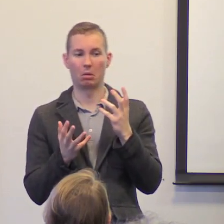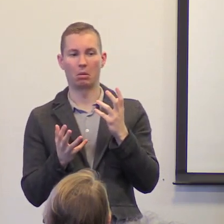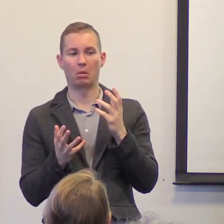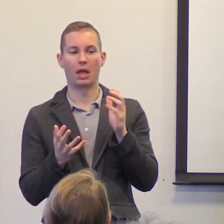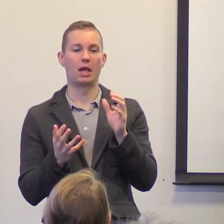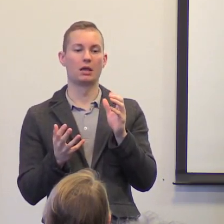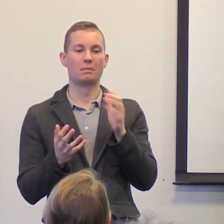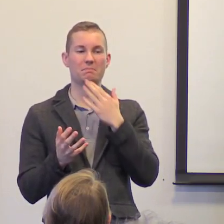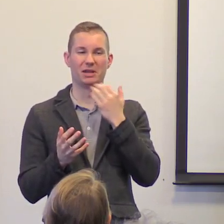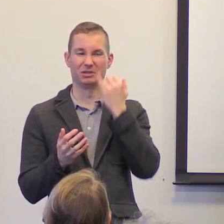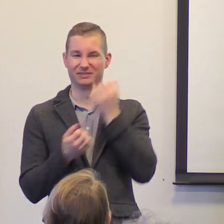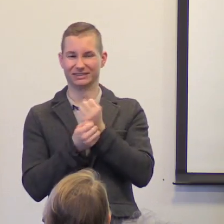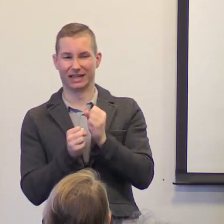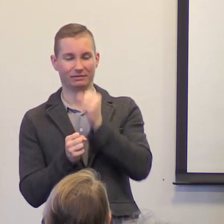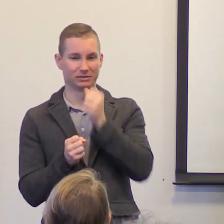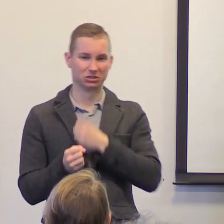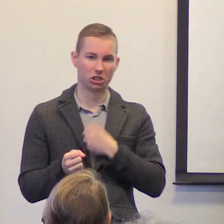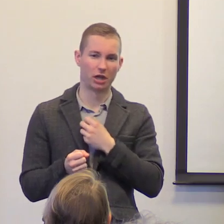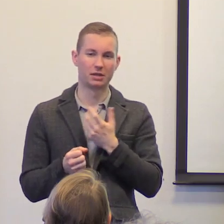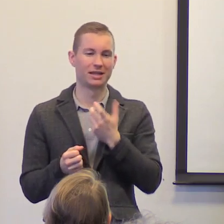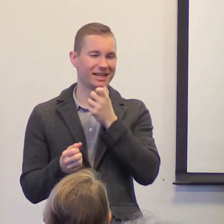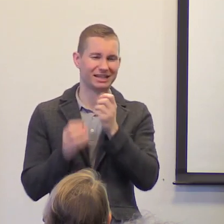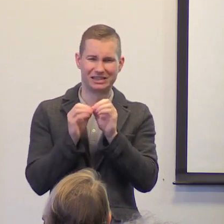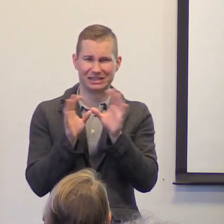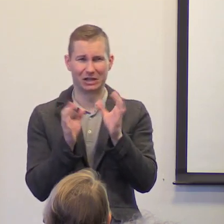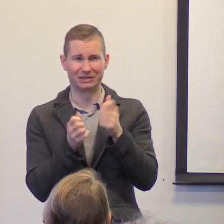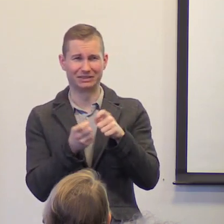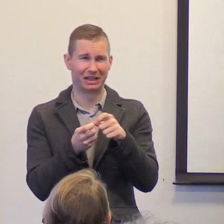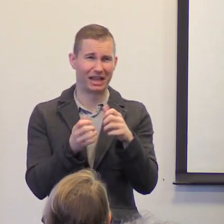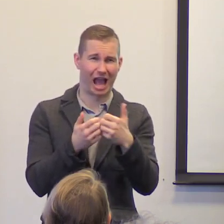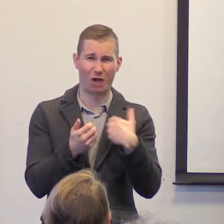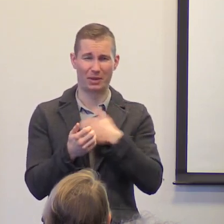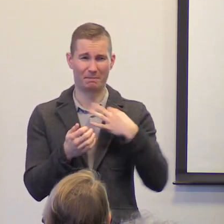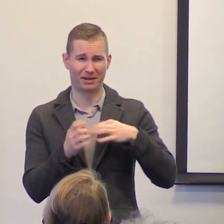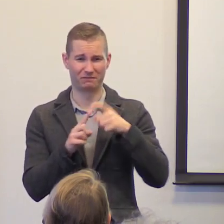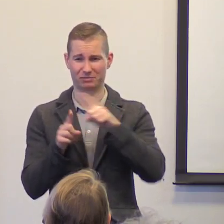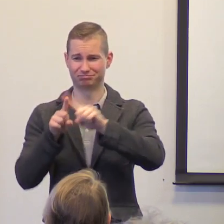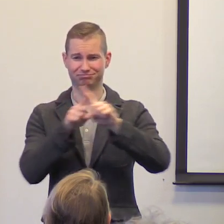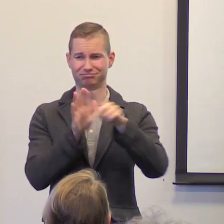Not clear what benefits we got from a lot of our policies about detention, surveillance,